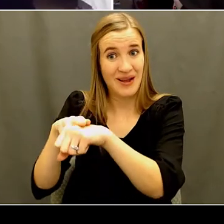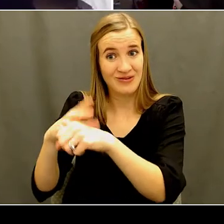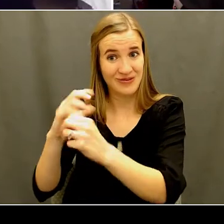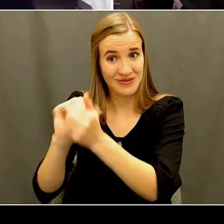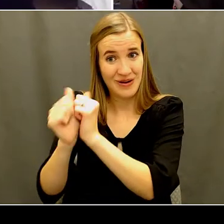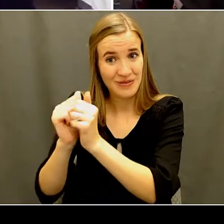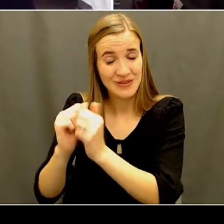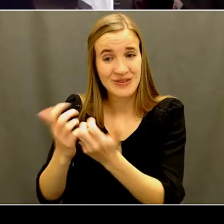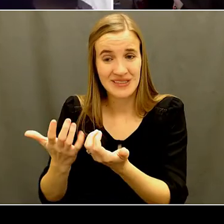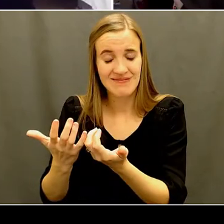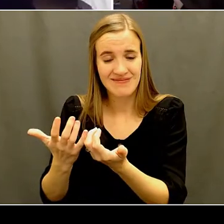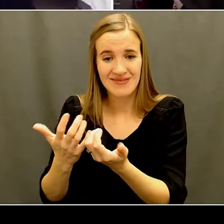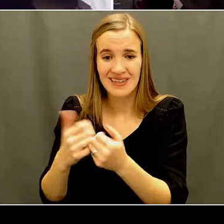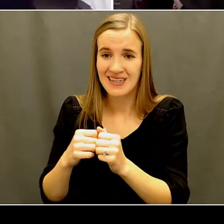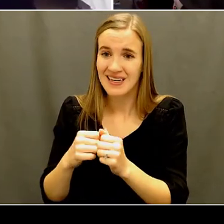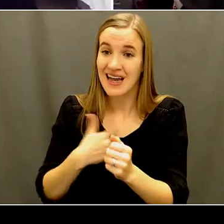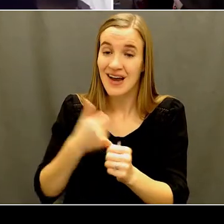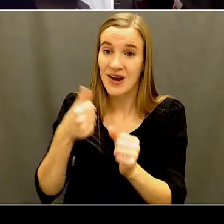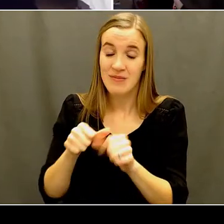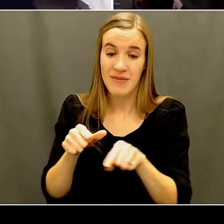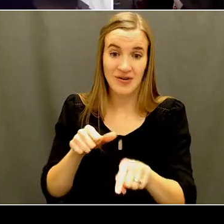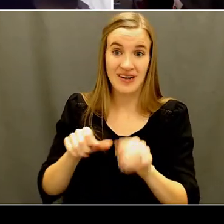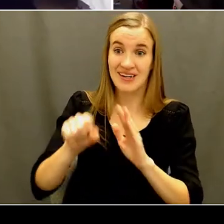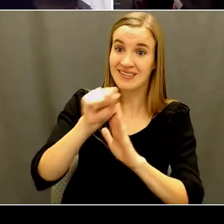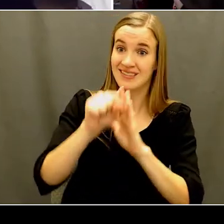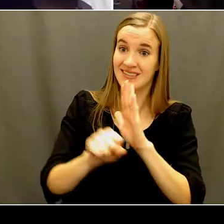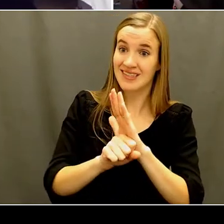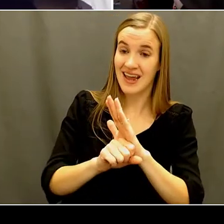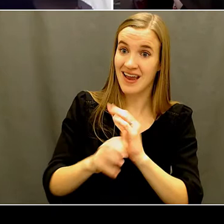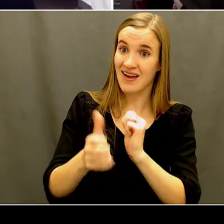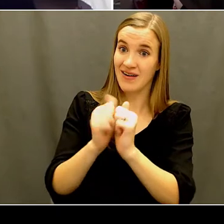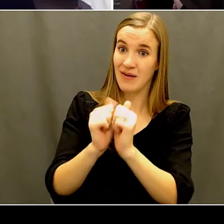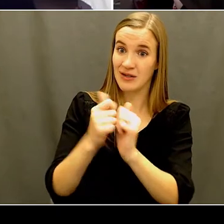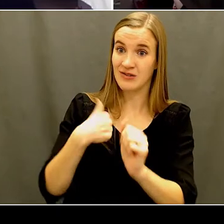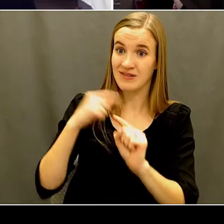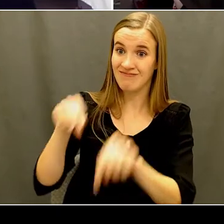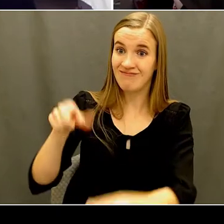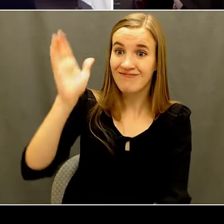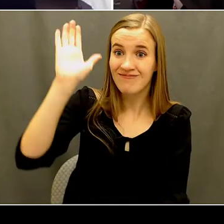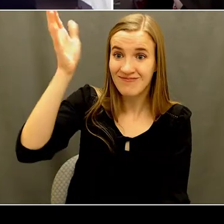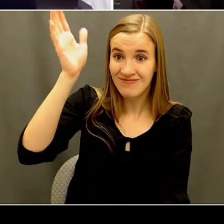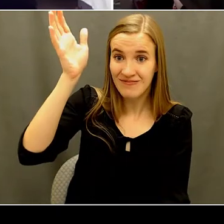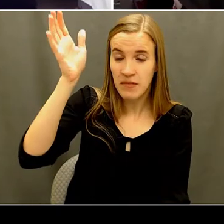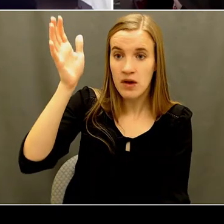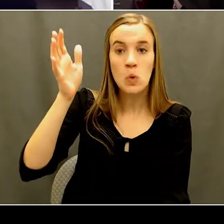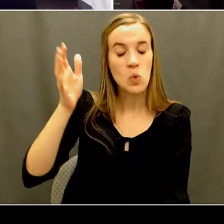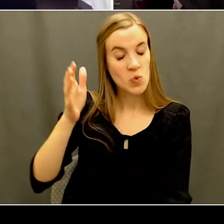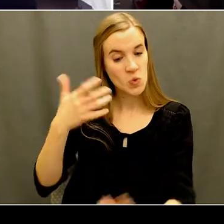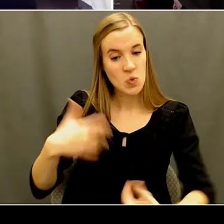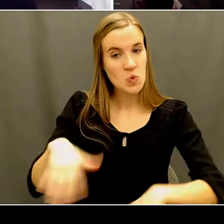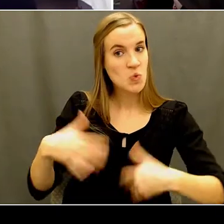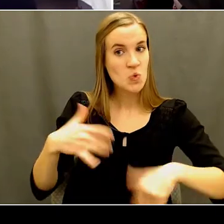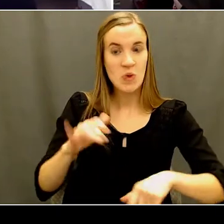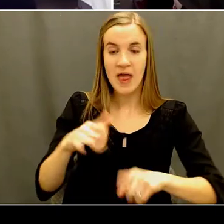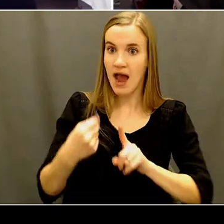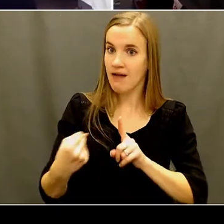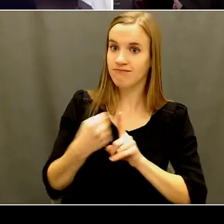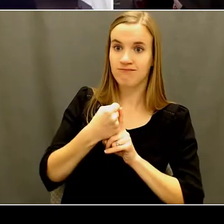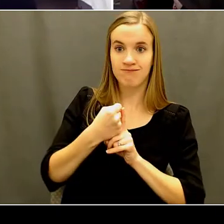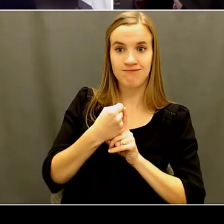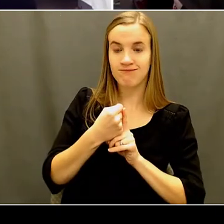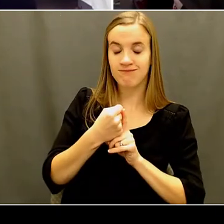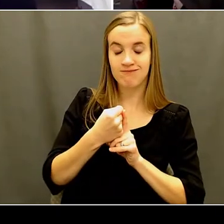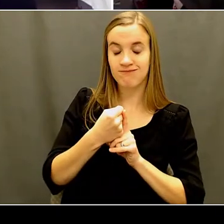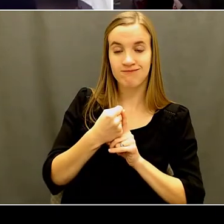a moment that changed my life. Um in the like, semifinal round. There was a woman